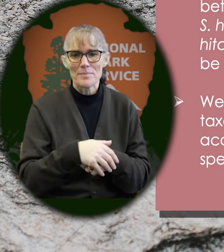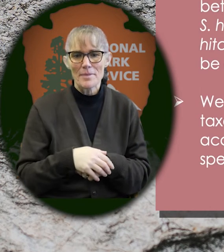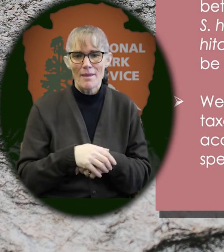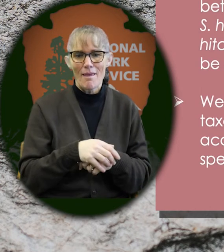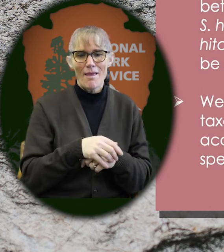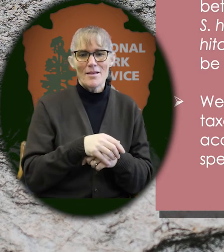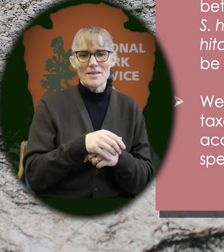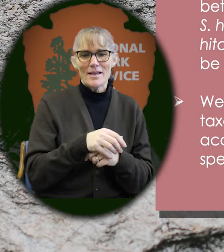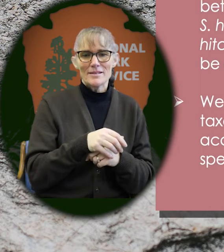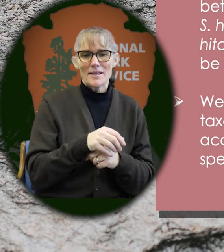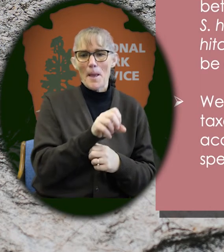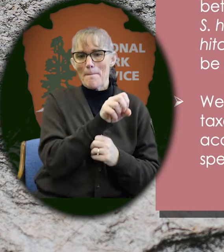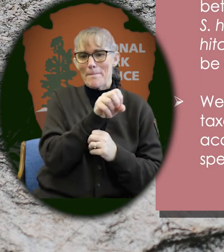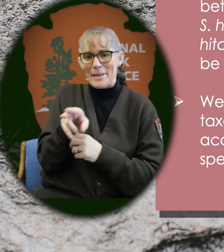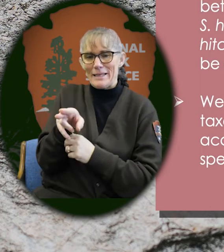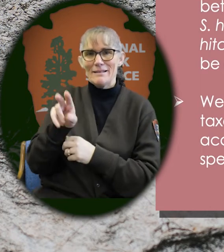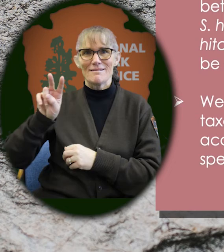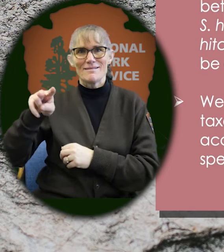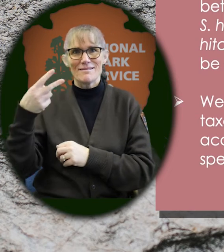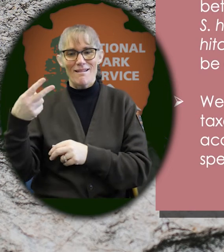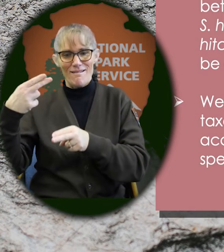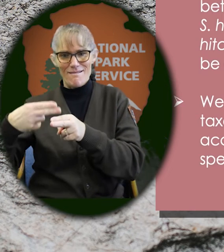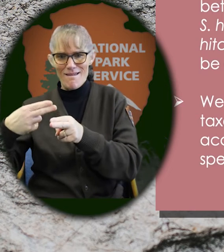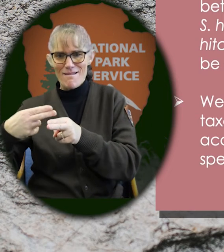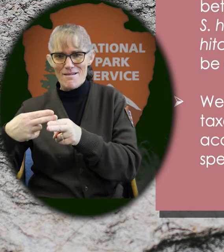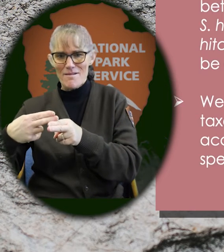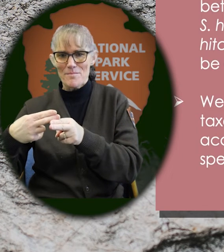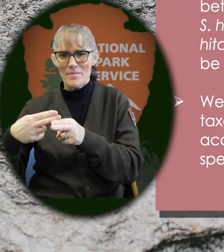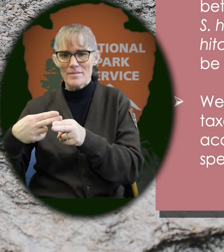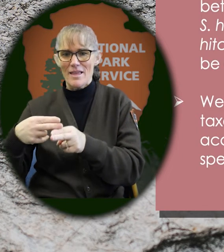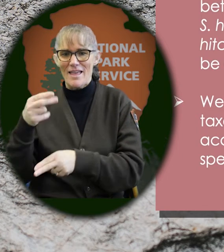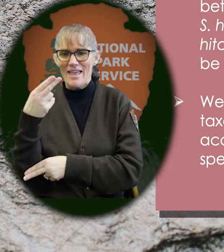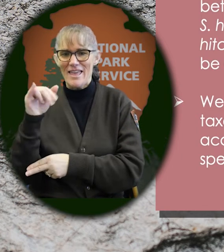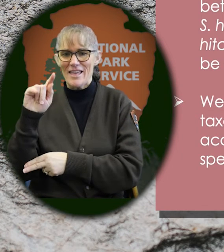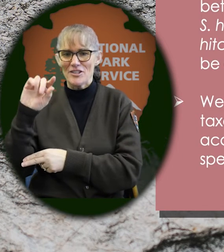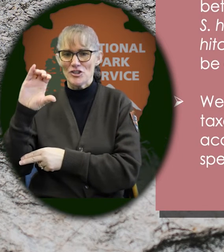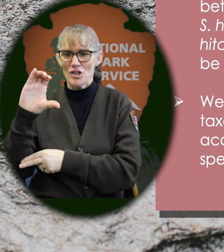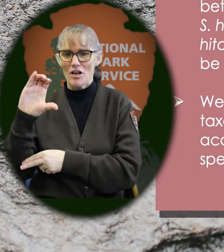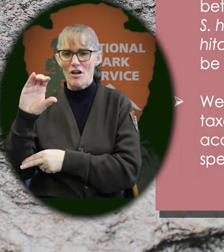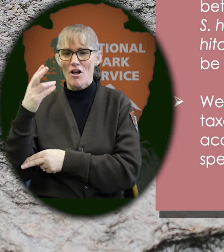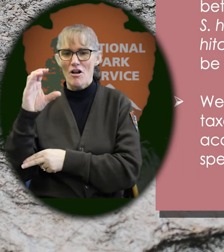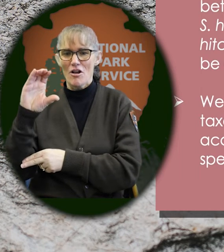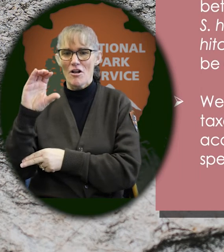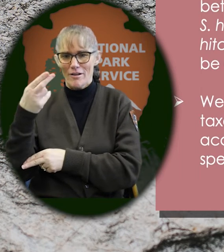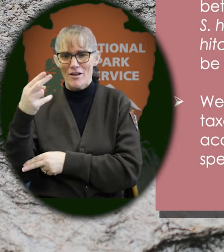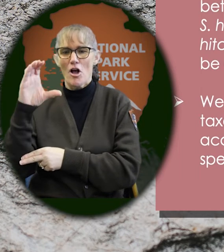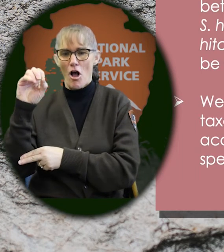Um So, it has seniority over that second name S. hitchcocki from 1910.